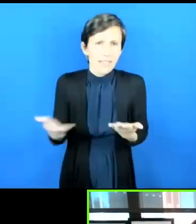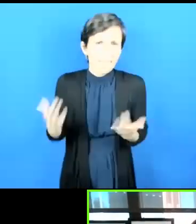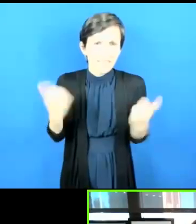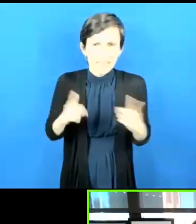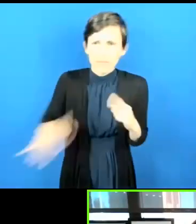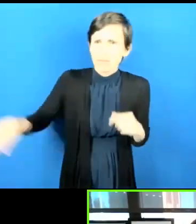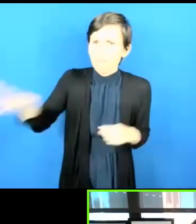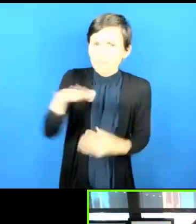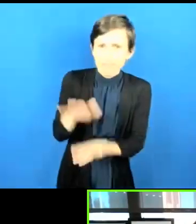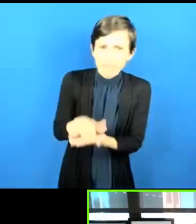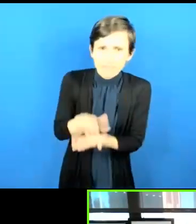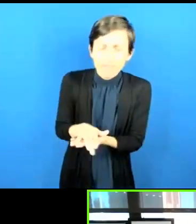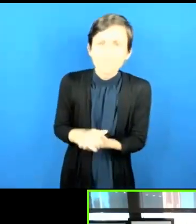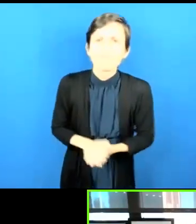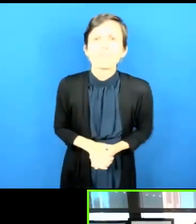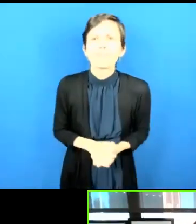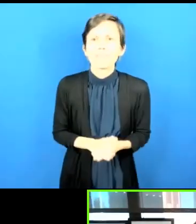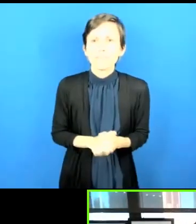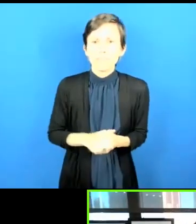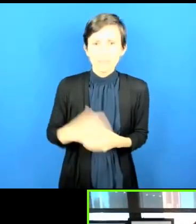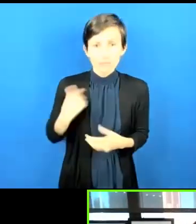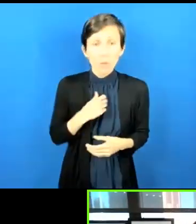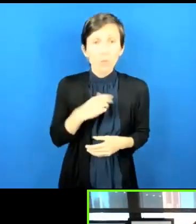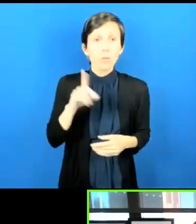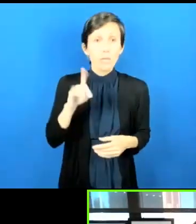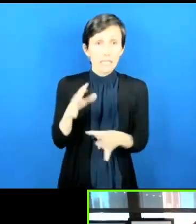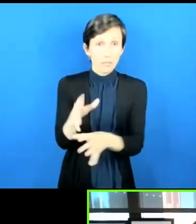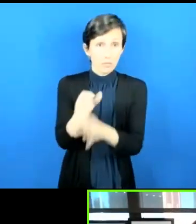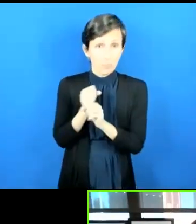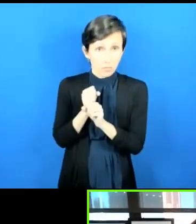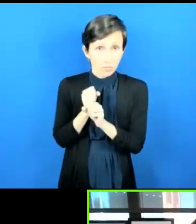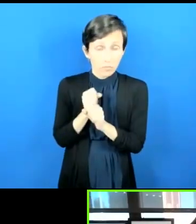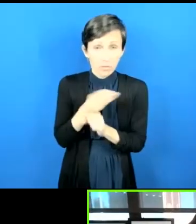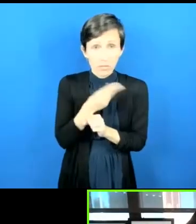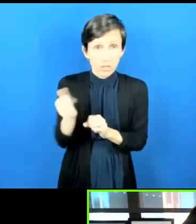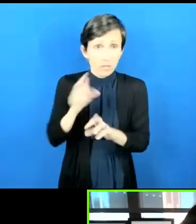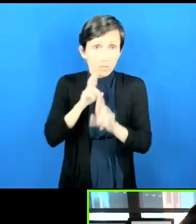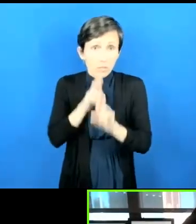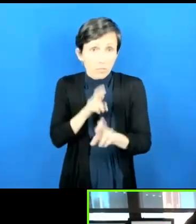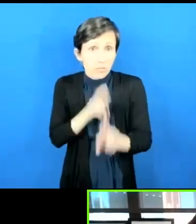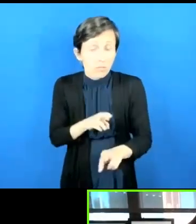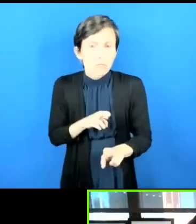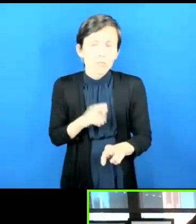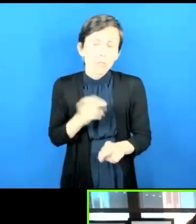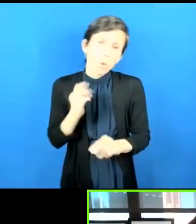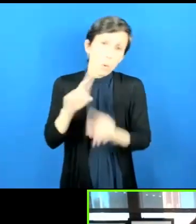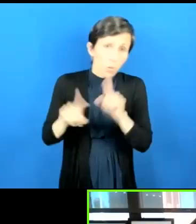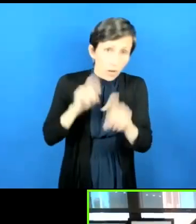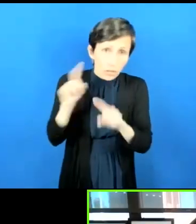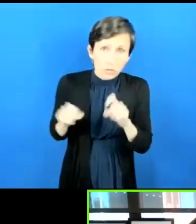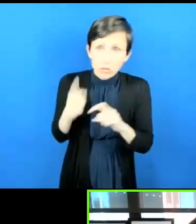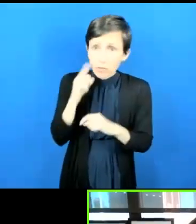So we're gonna go ahead. We did receive re several responses or questions for you,